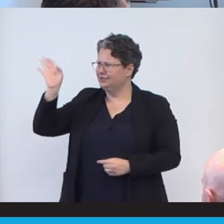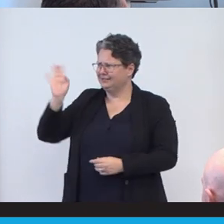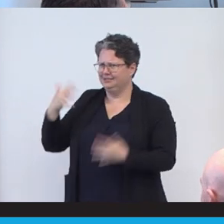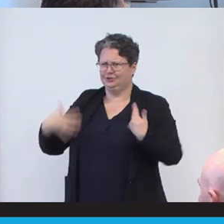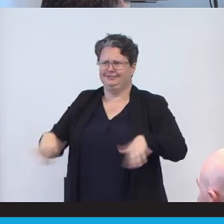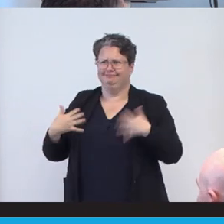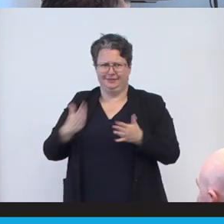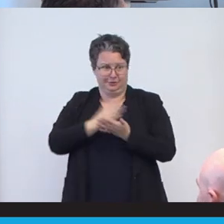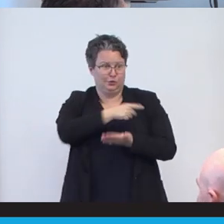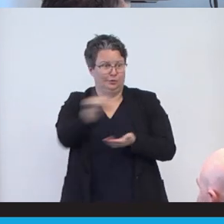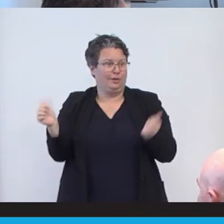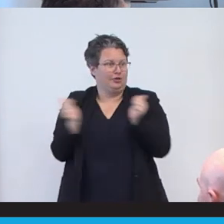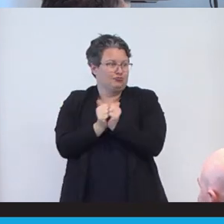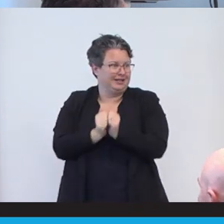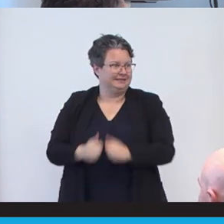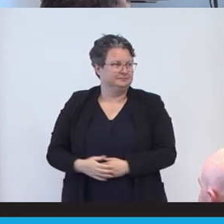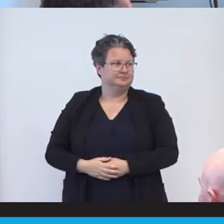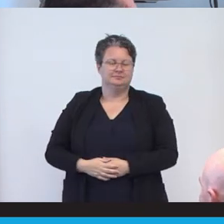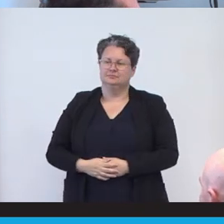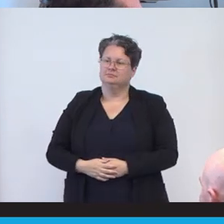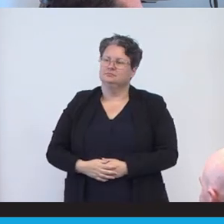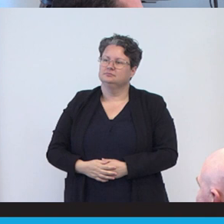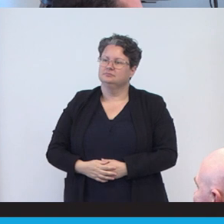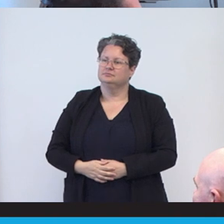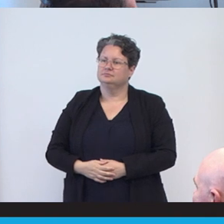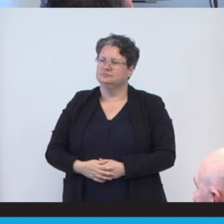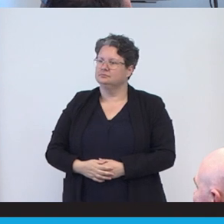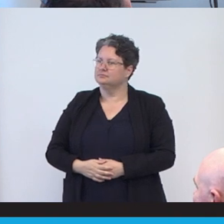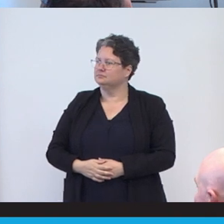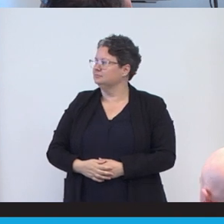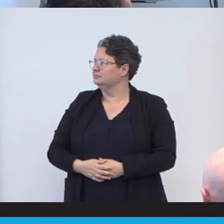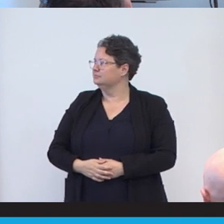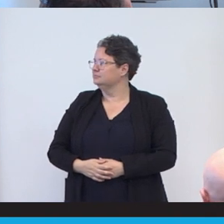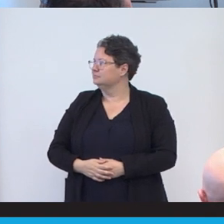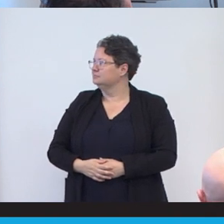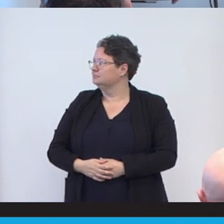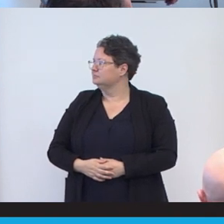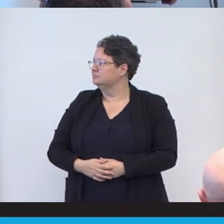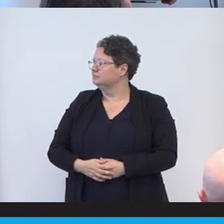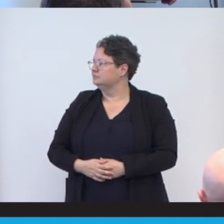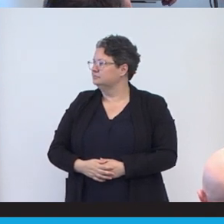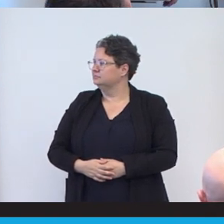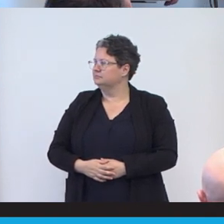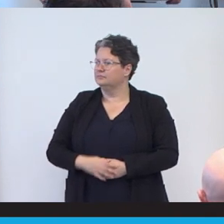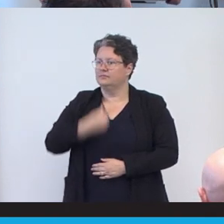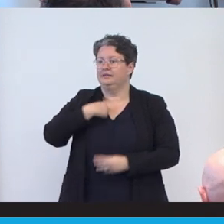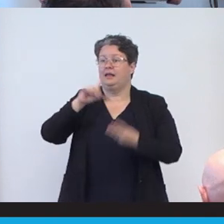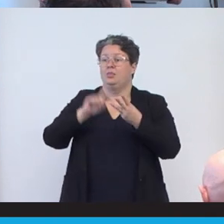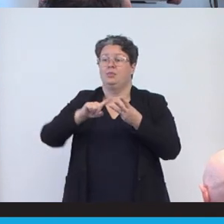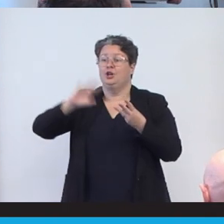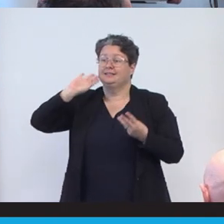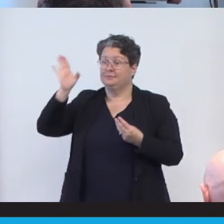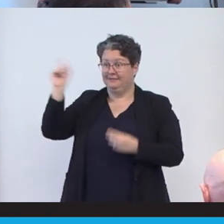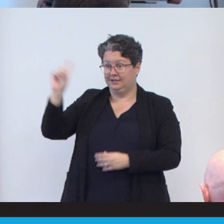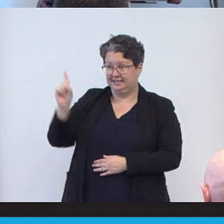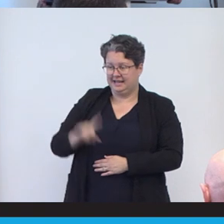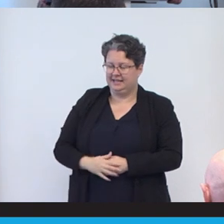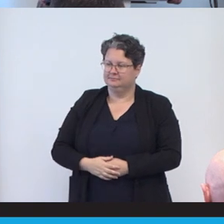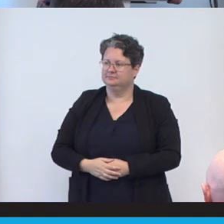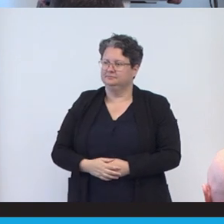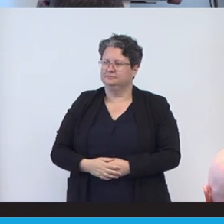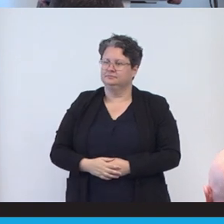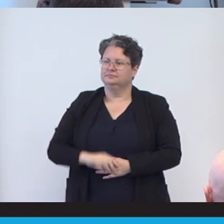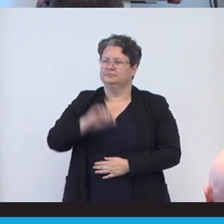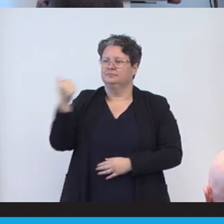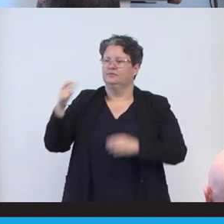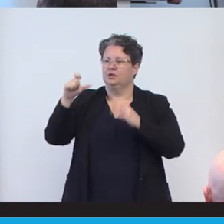you’ll agree. All right. Now let's have our third speaker for today. And next we have Cody Skinner,